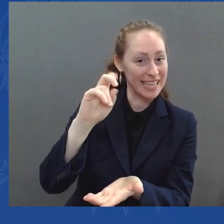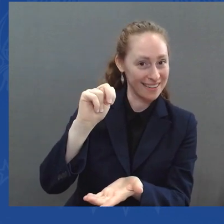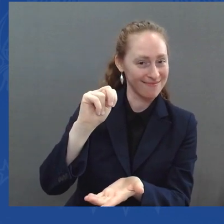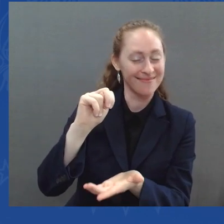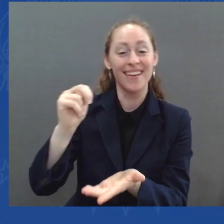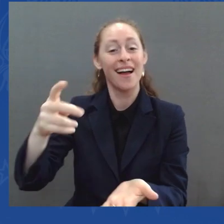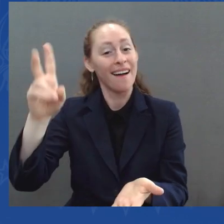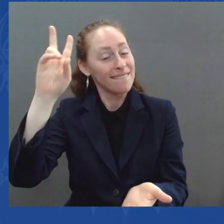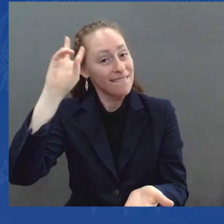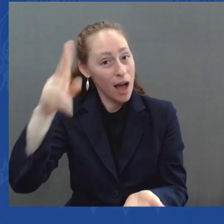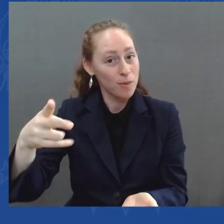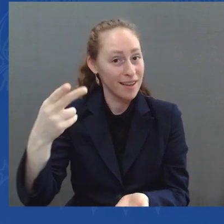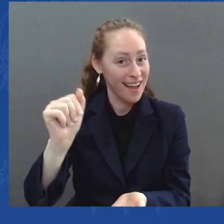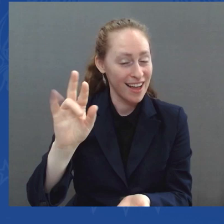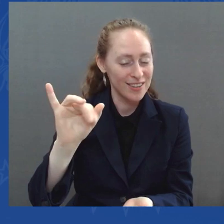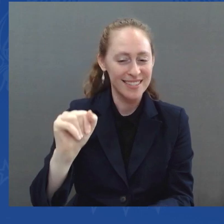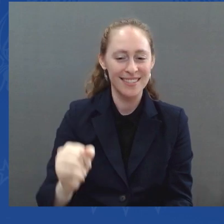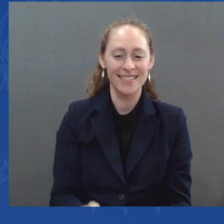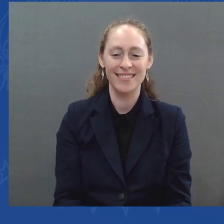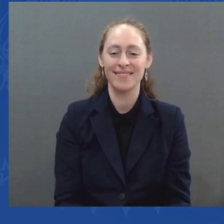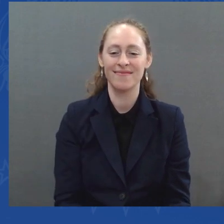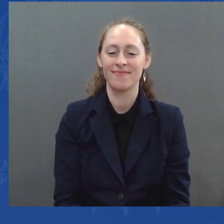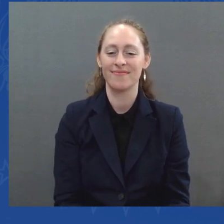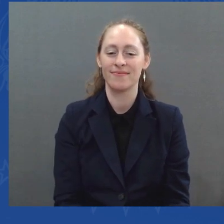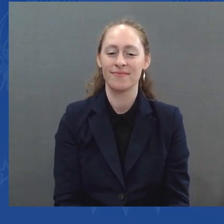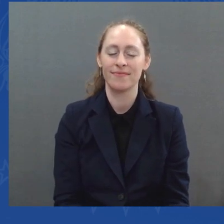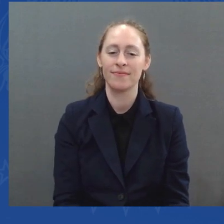our dear friend, Madam Speaker Nancy Pelosi --